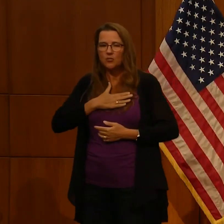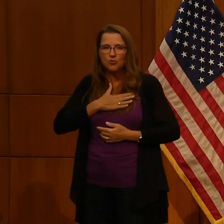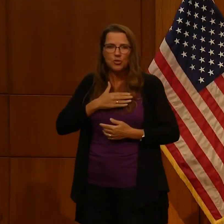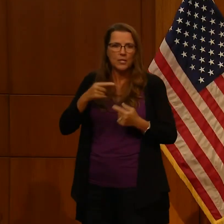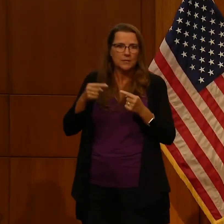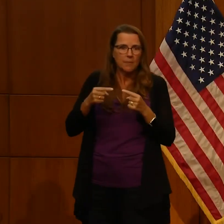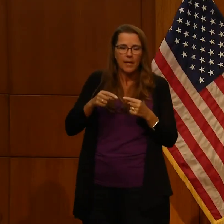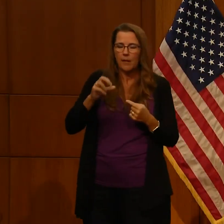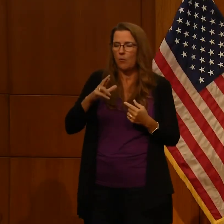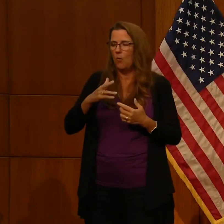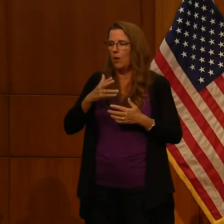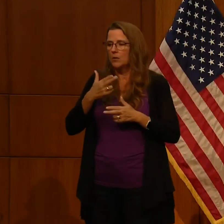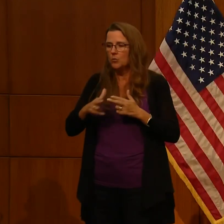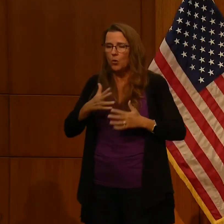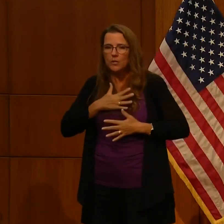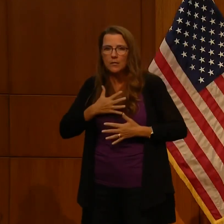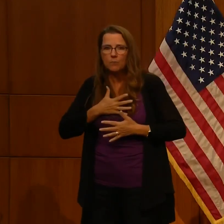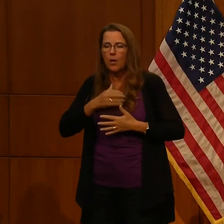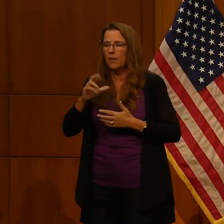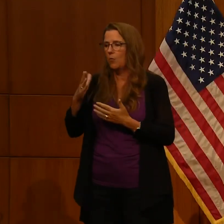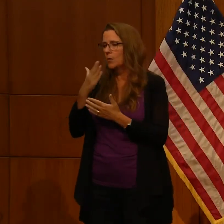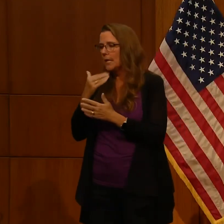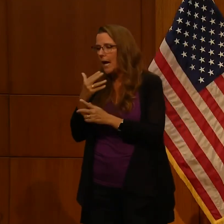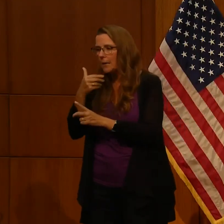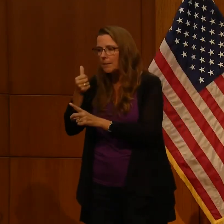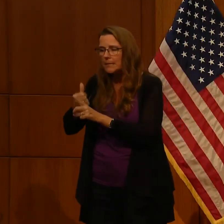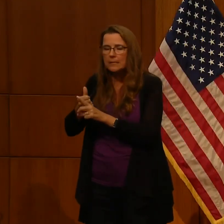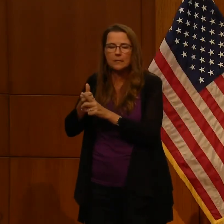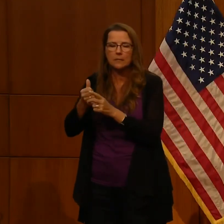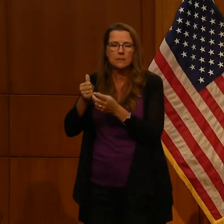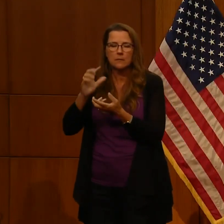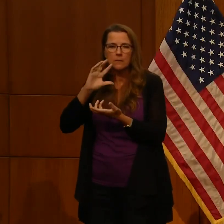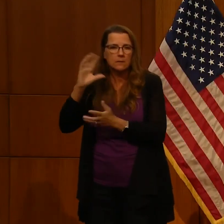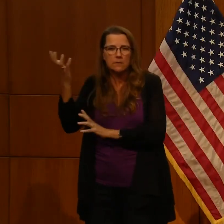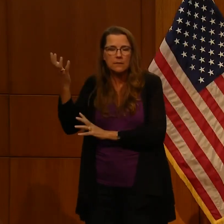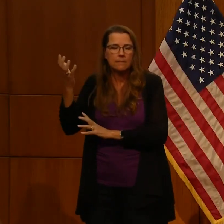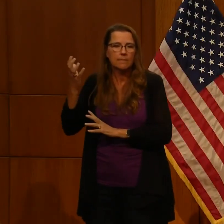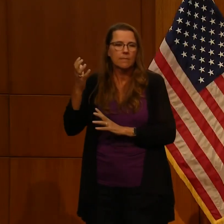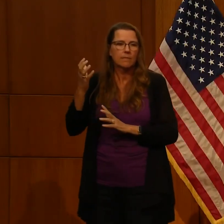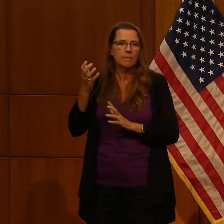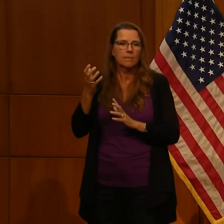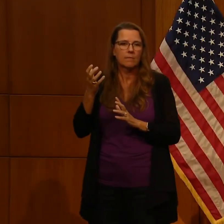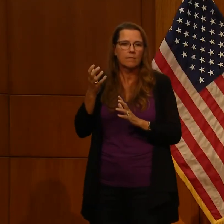REASONS. PEOPLE GO TO THE HOSPITAL THEY MAY HAVE HAD CHEST PAIN OR OR YOU KNOW,